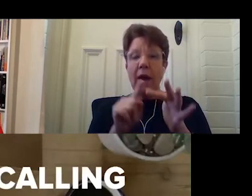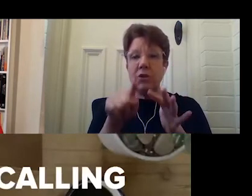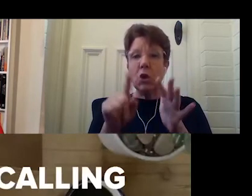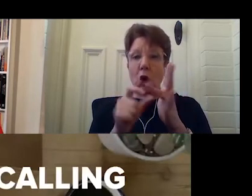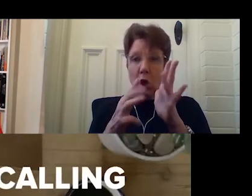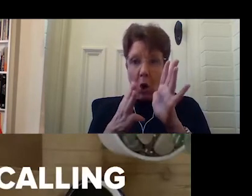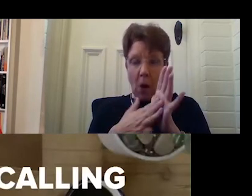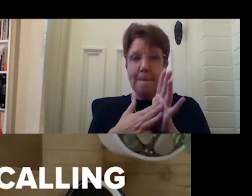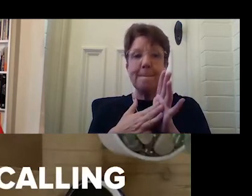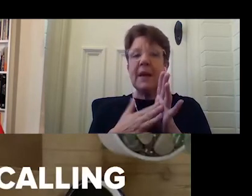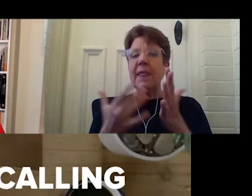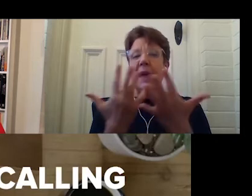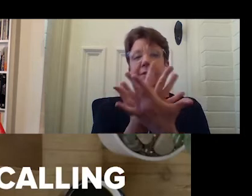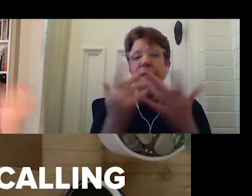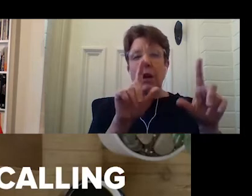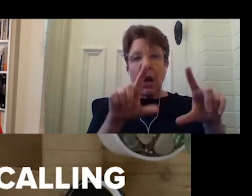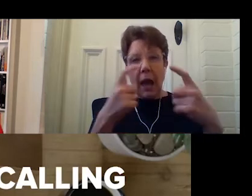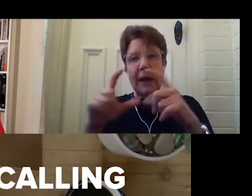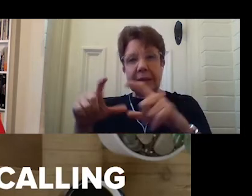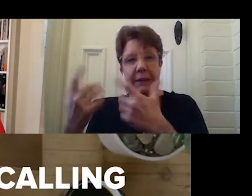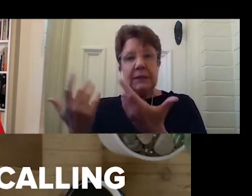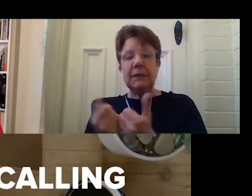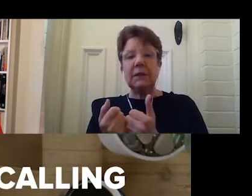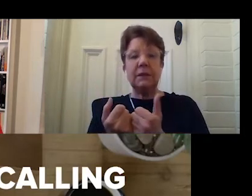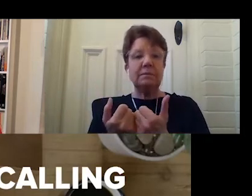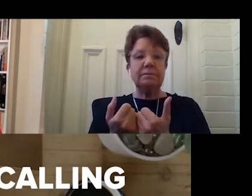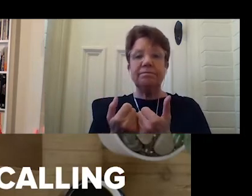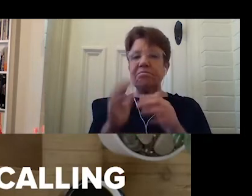range of classes about a whole lot of different aspects about